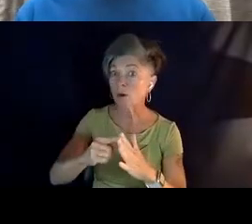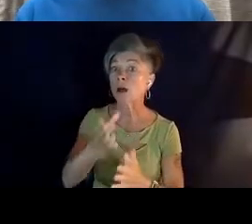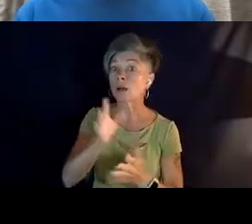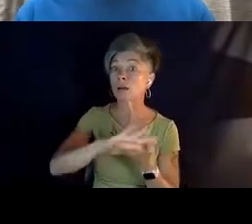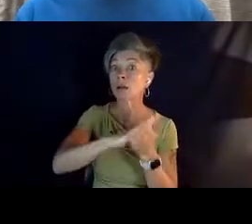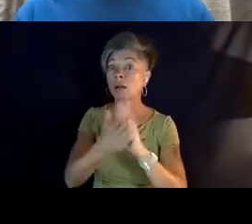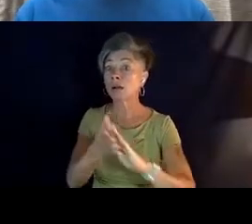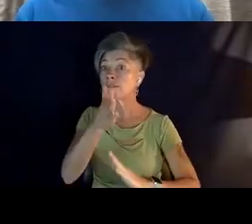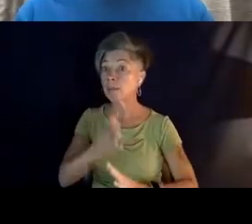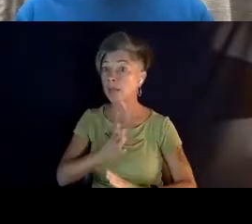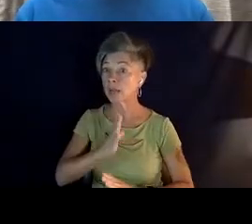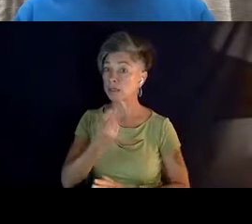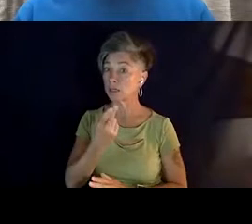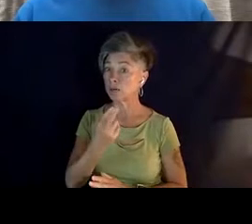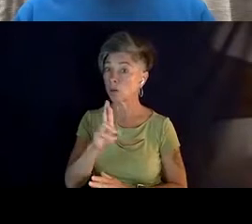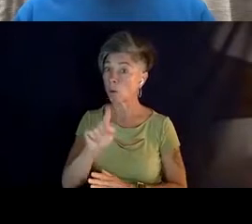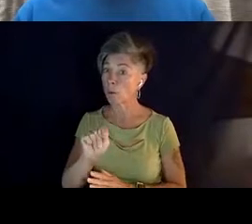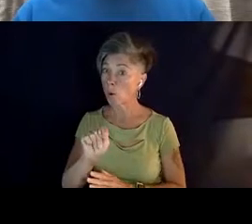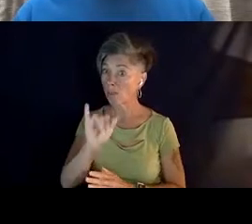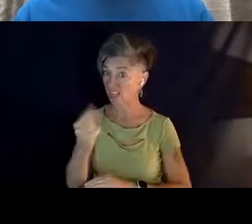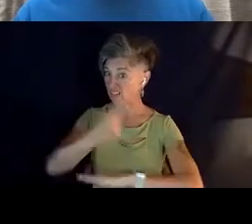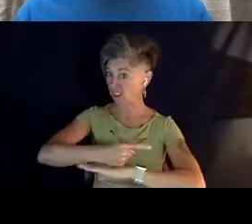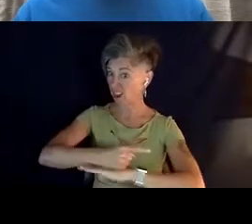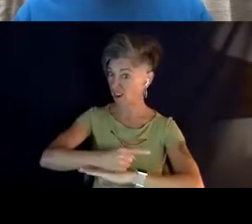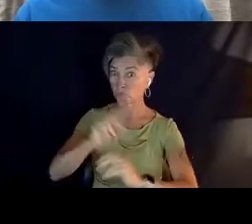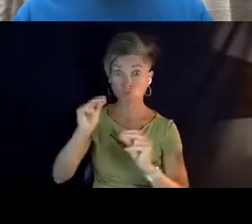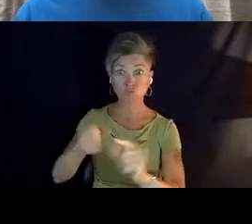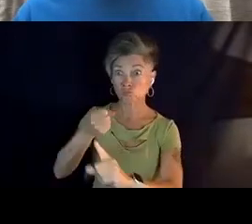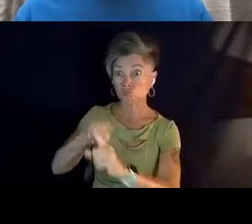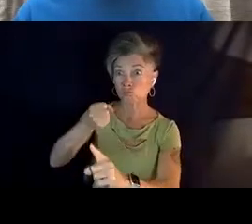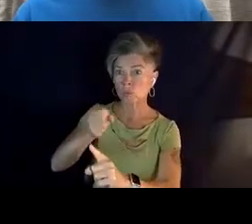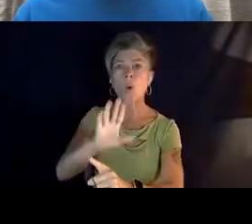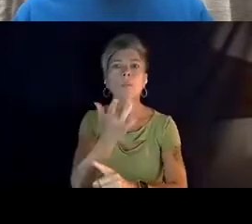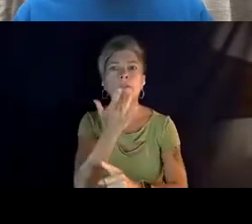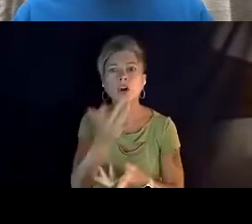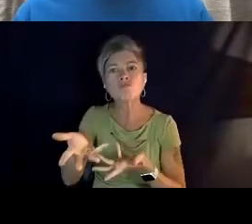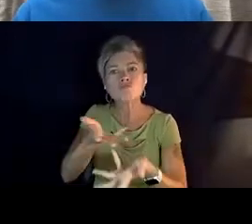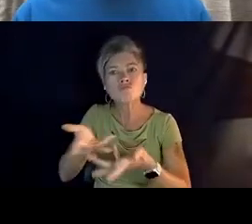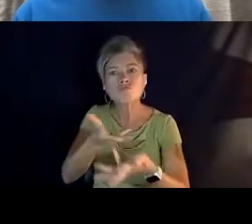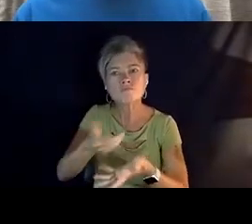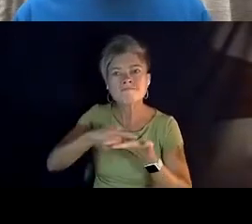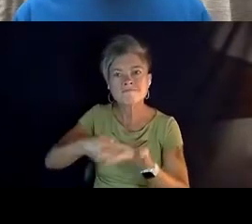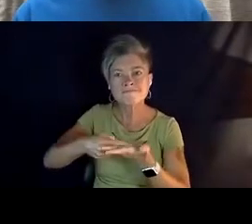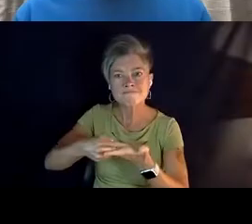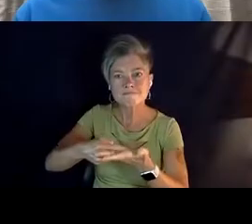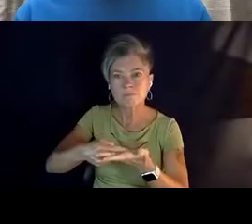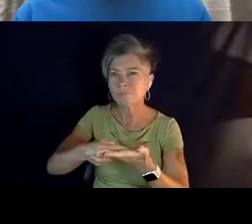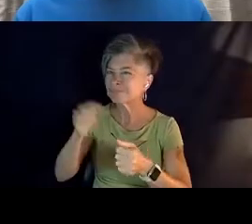Do you wanna talk about it? All of those things are okay. And again, this isn't a recipe where, you know,